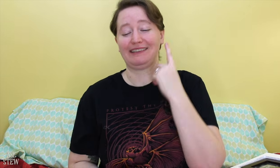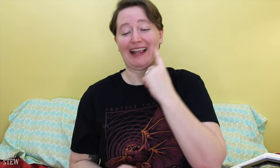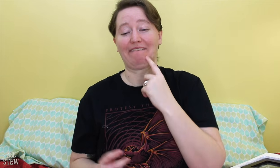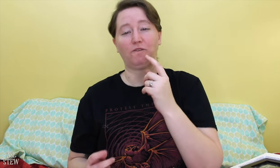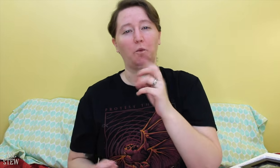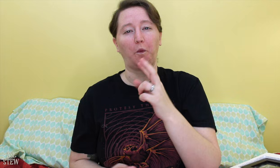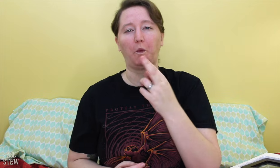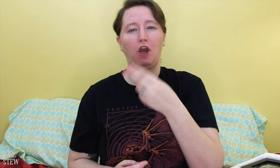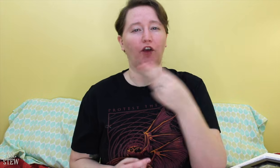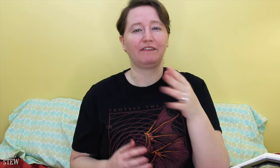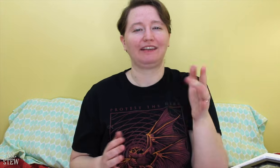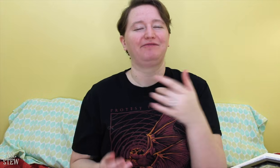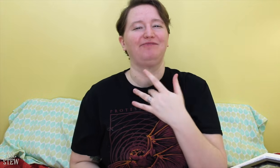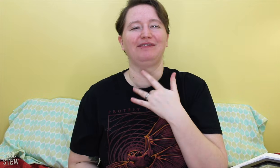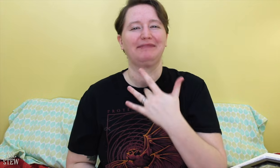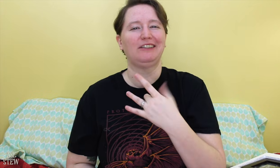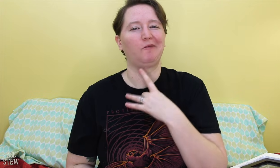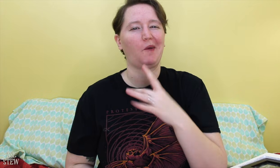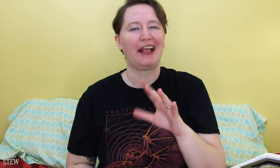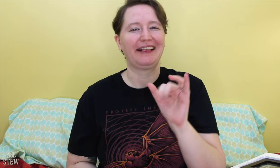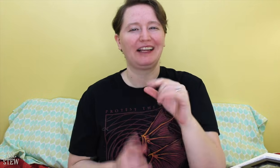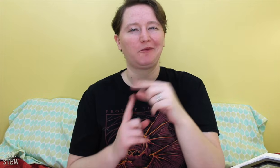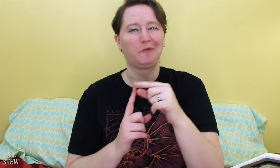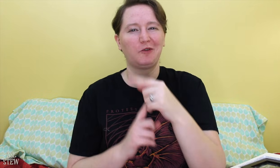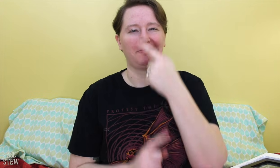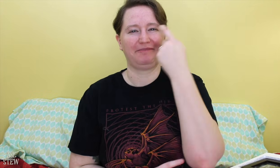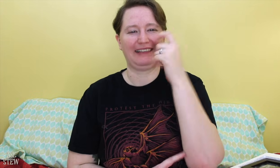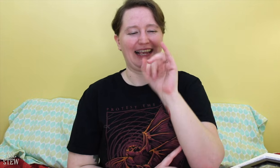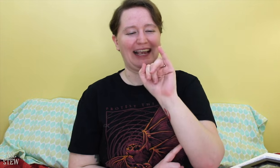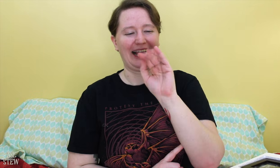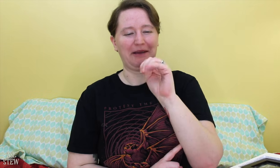A lot of d/Deaf people or hard of hearing people